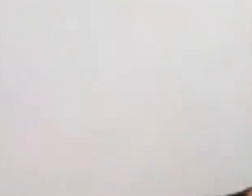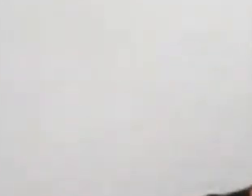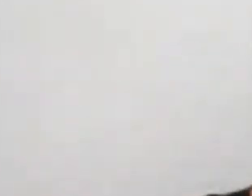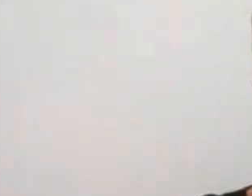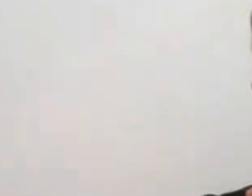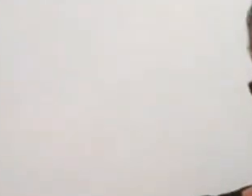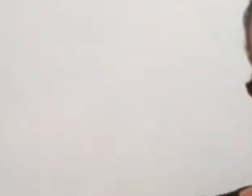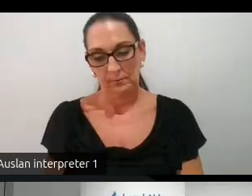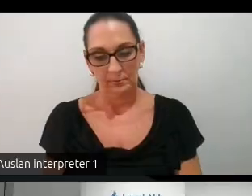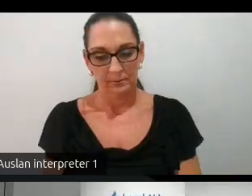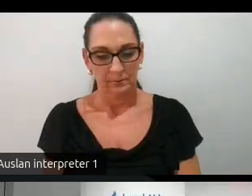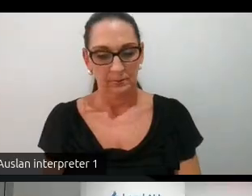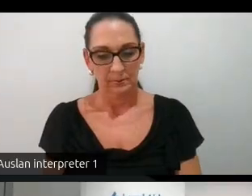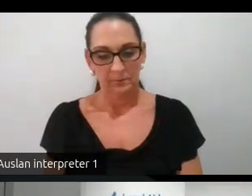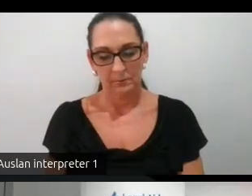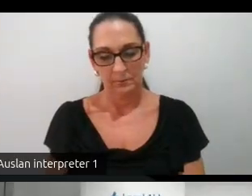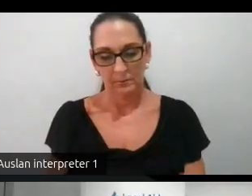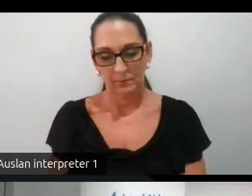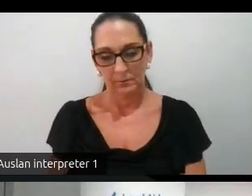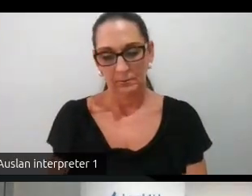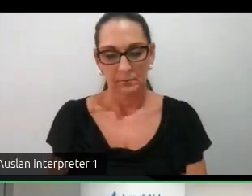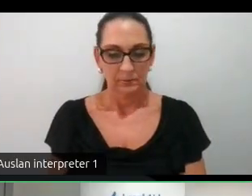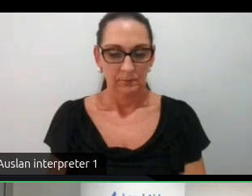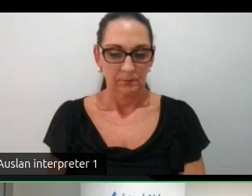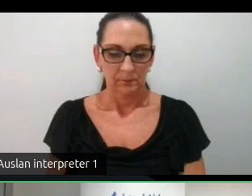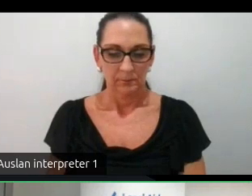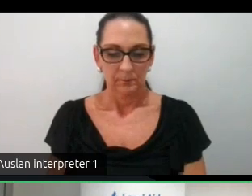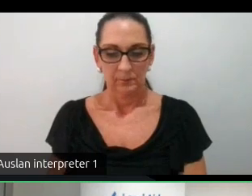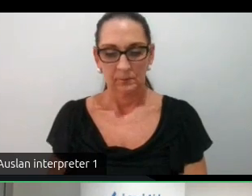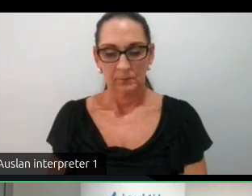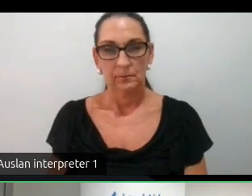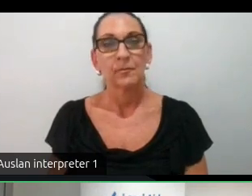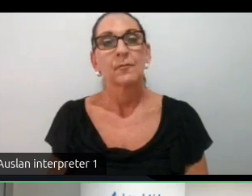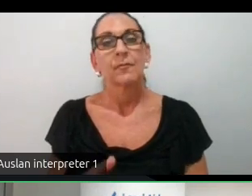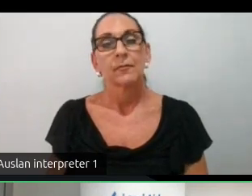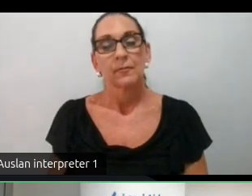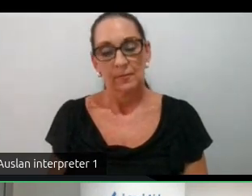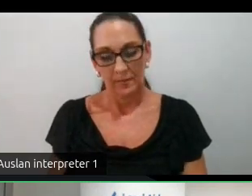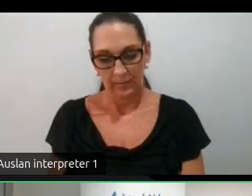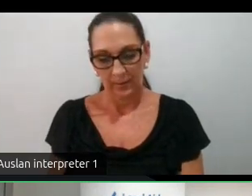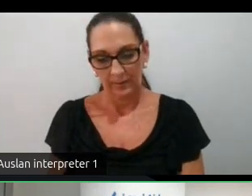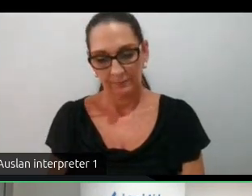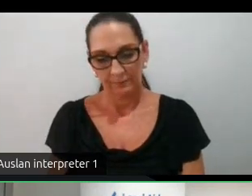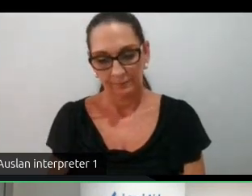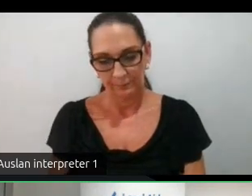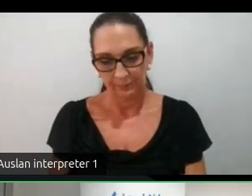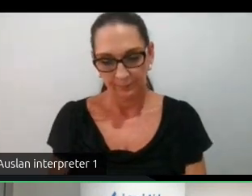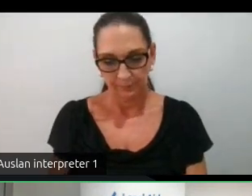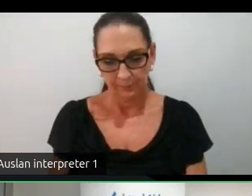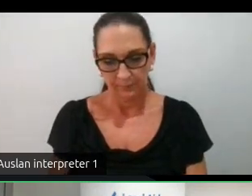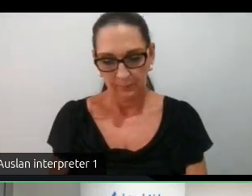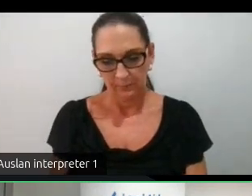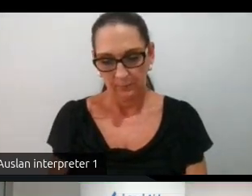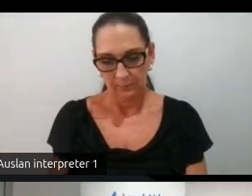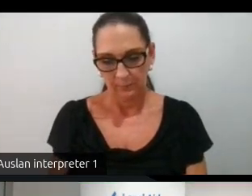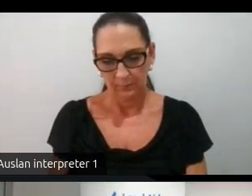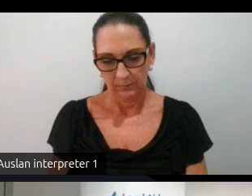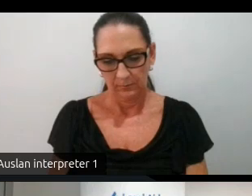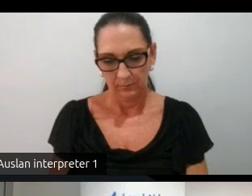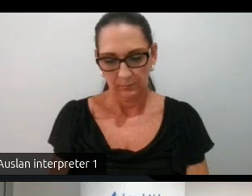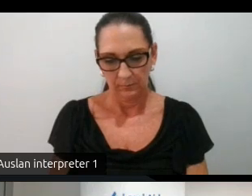I'll close that off and share. So 5% attended last year. We've got 80% new people. So that's great.